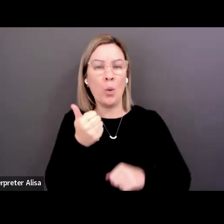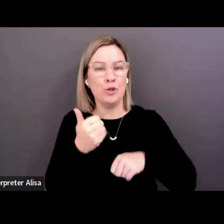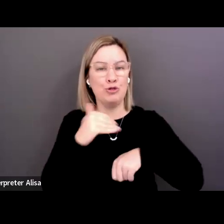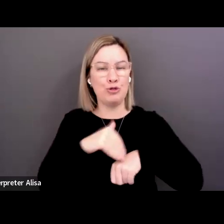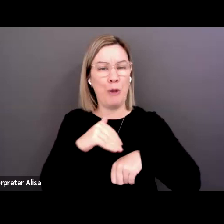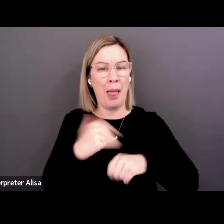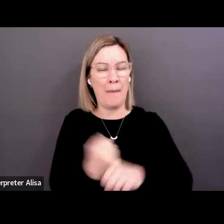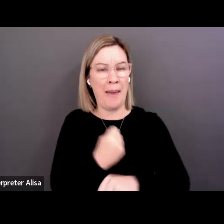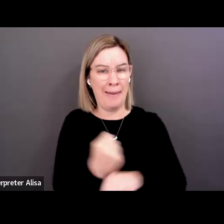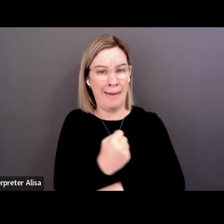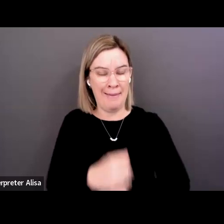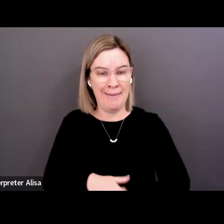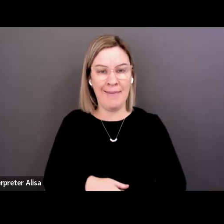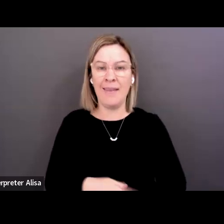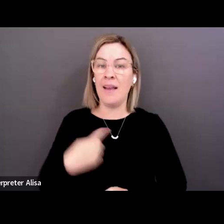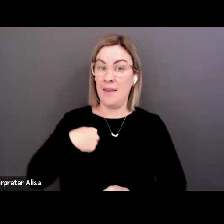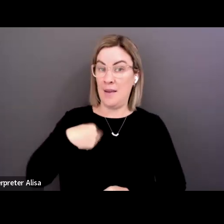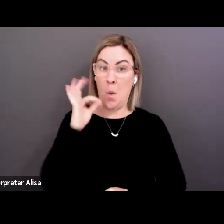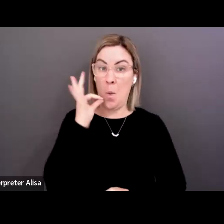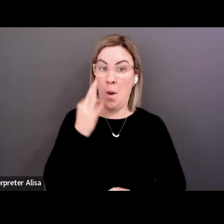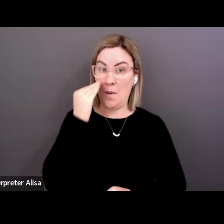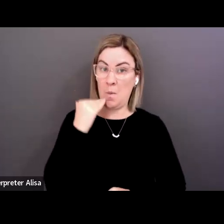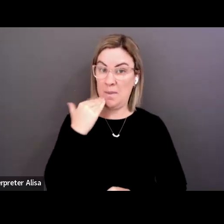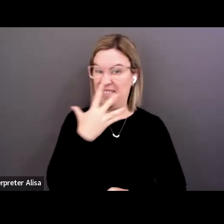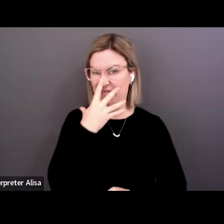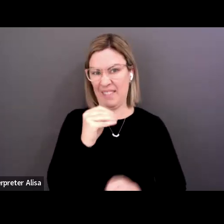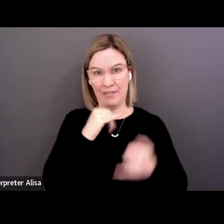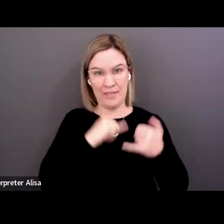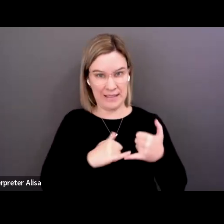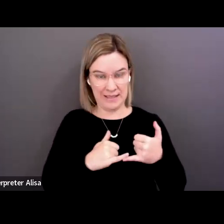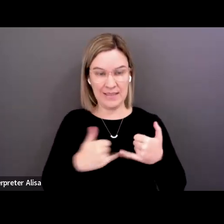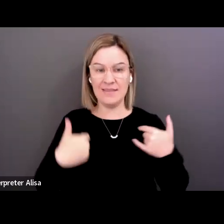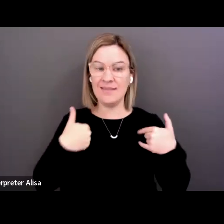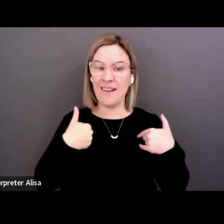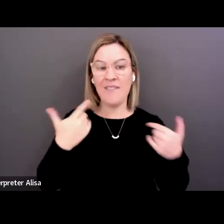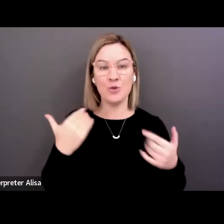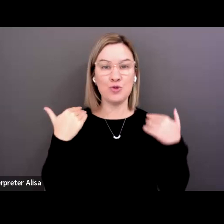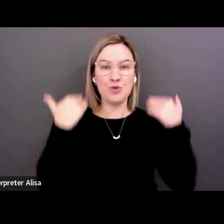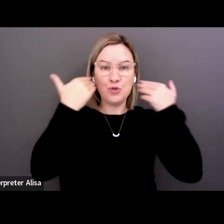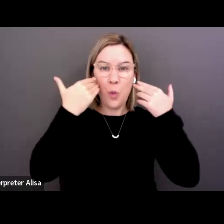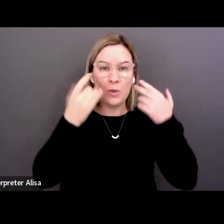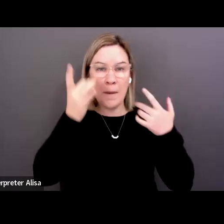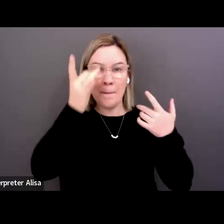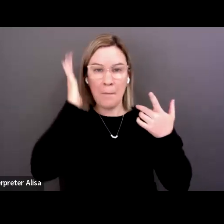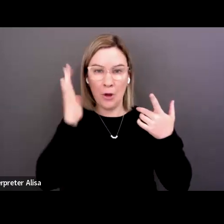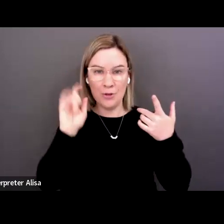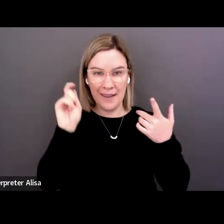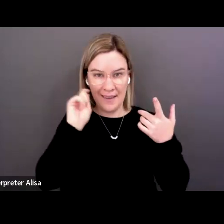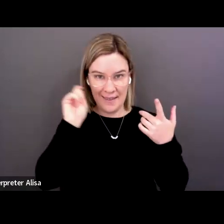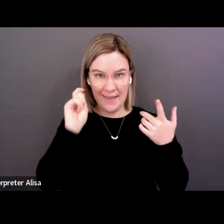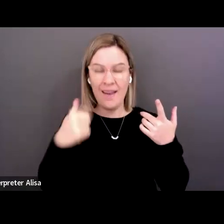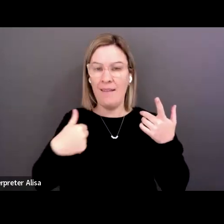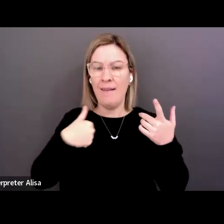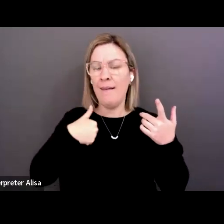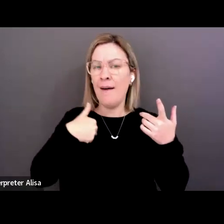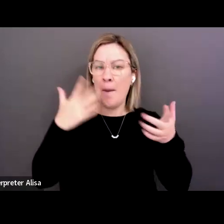public interventions with a social justice edge. We like to think of it